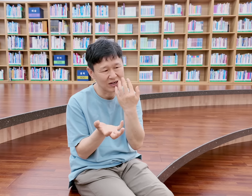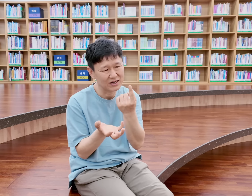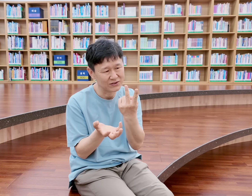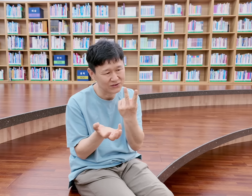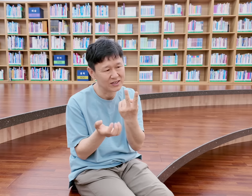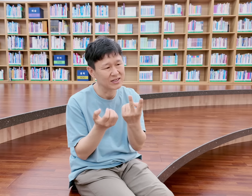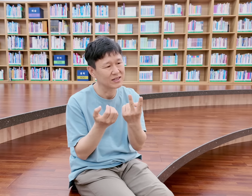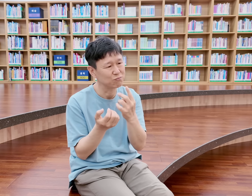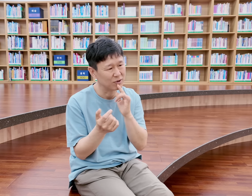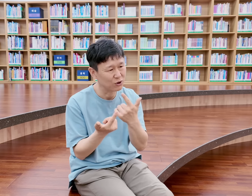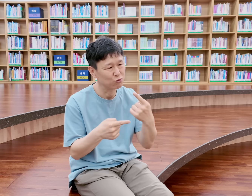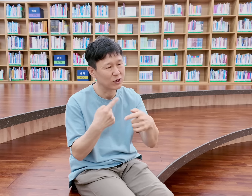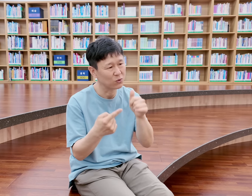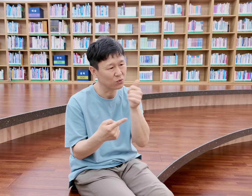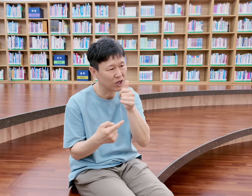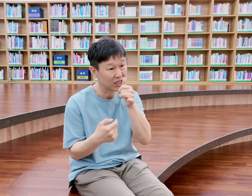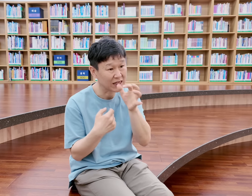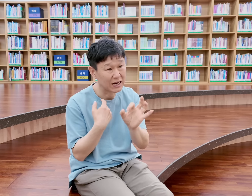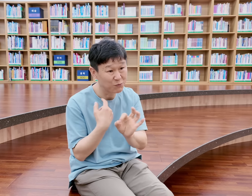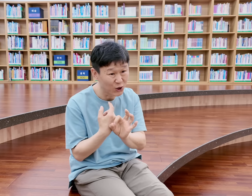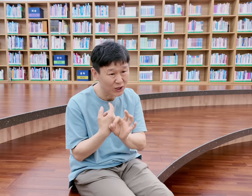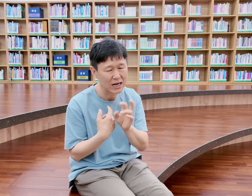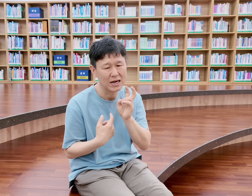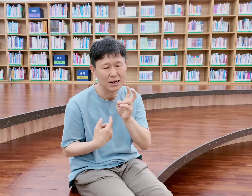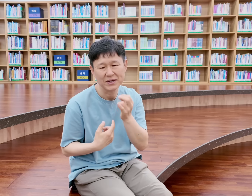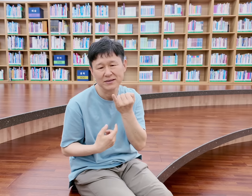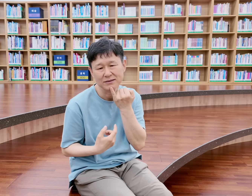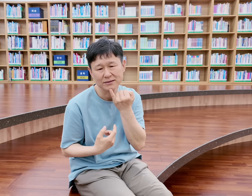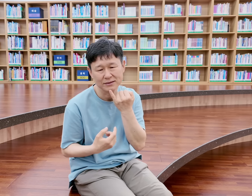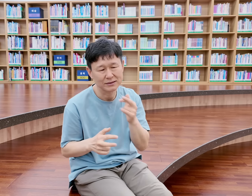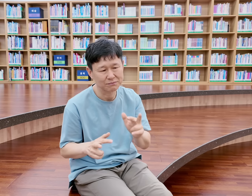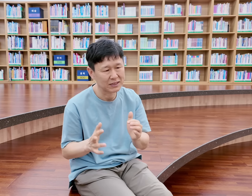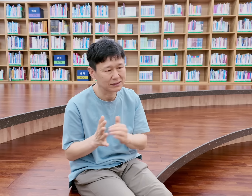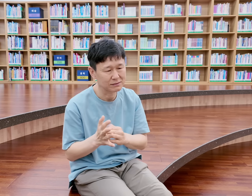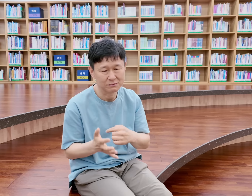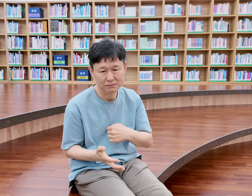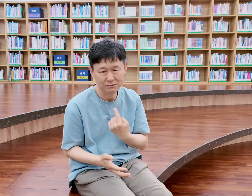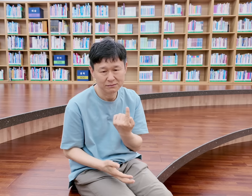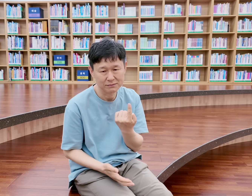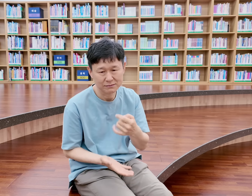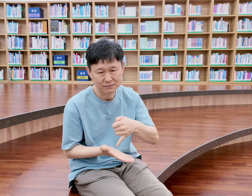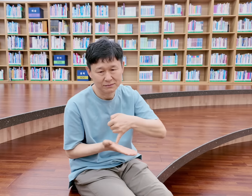it would have been better if there were one or two more deaf colleagues or a sign language interpreter. I've been really alone until now.